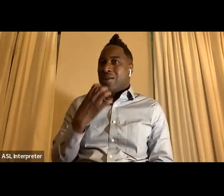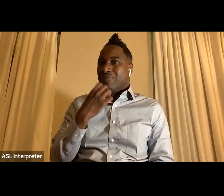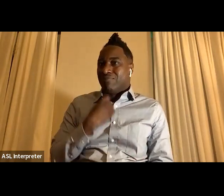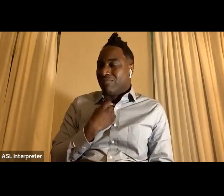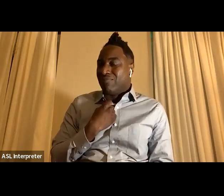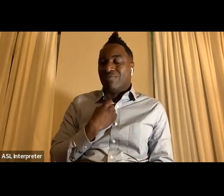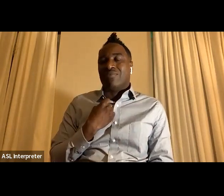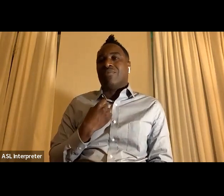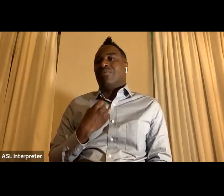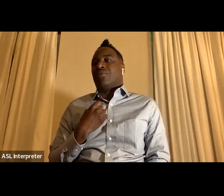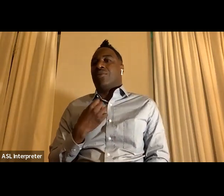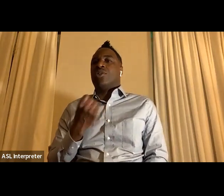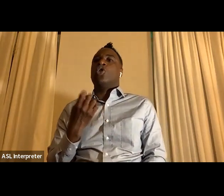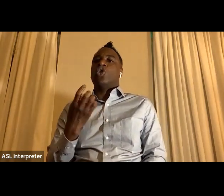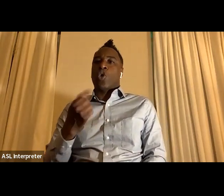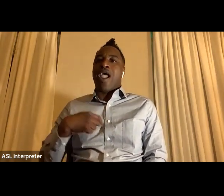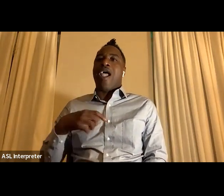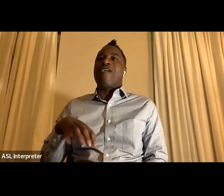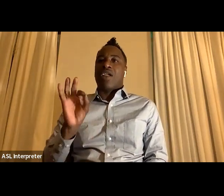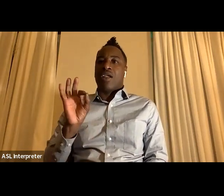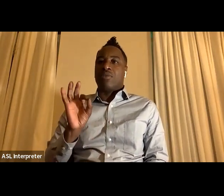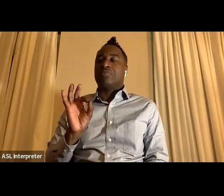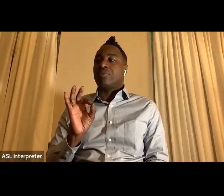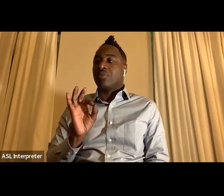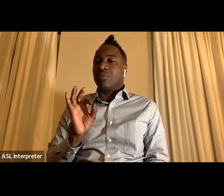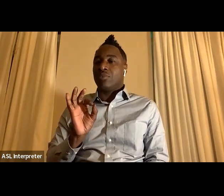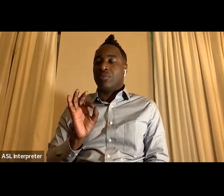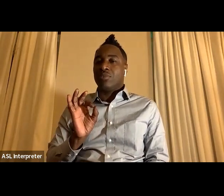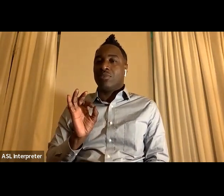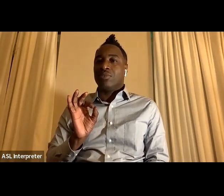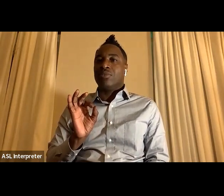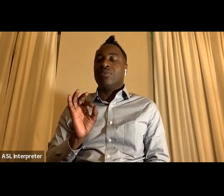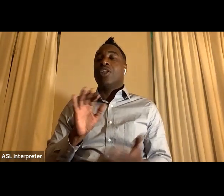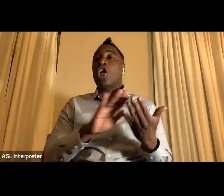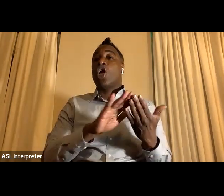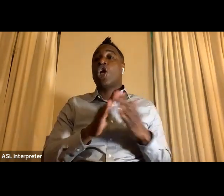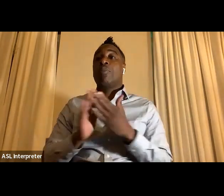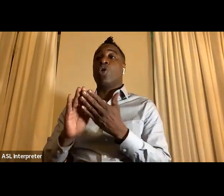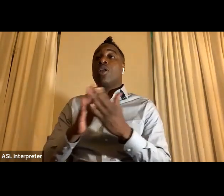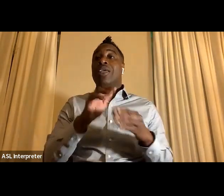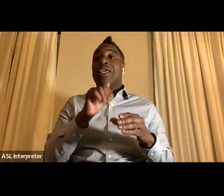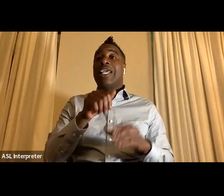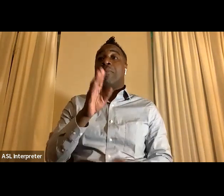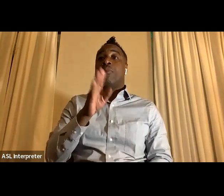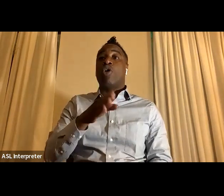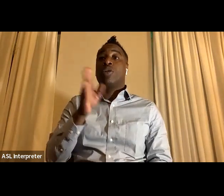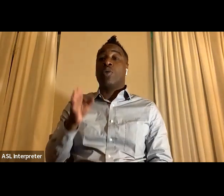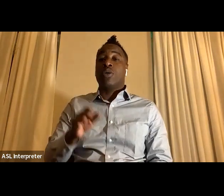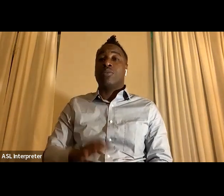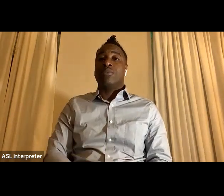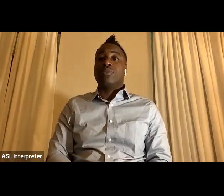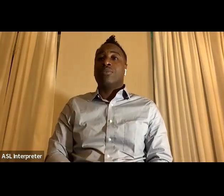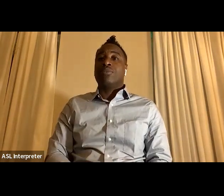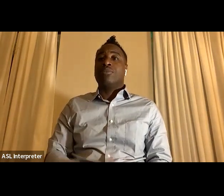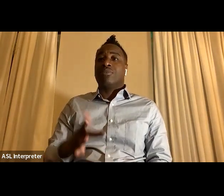So I did find a community in Baltimore and it did feel similar to